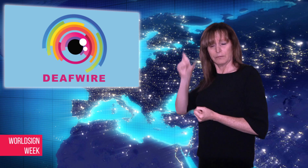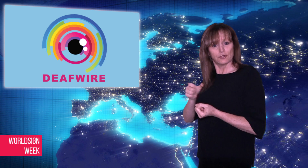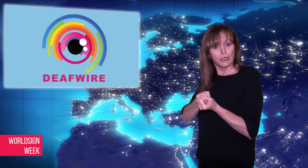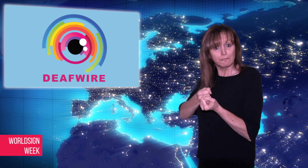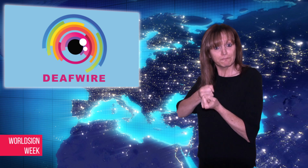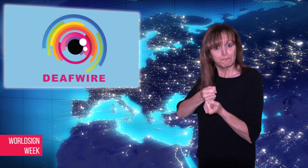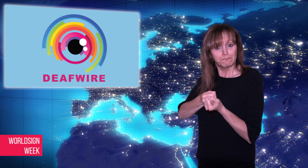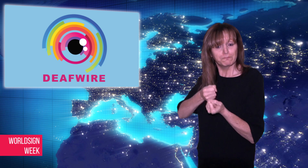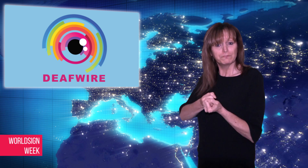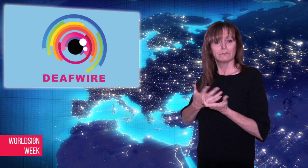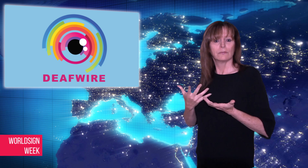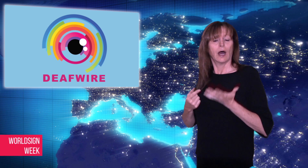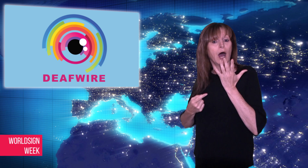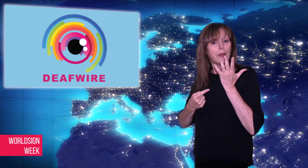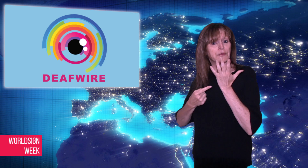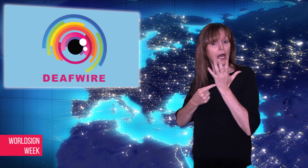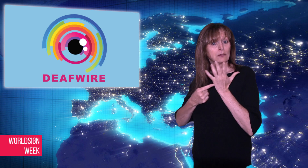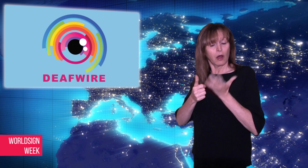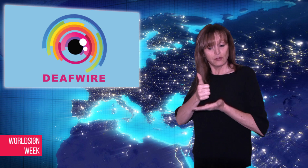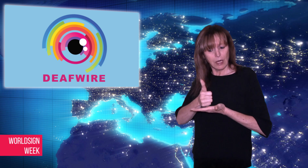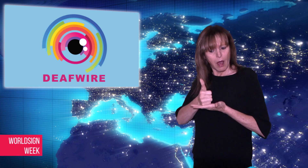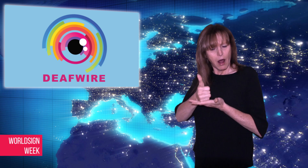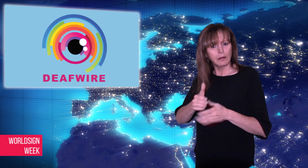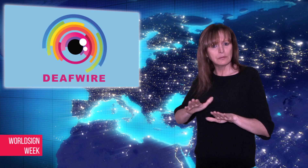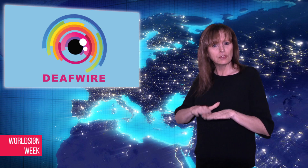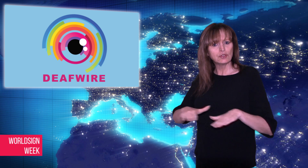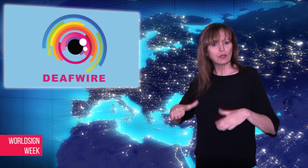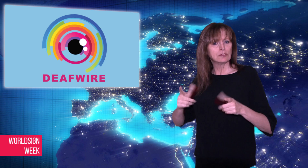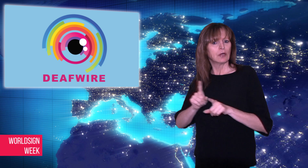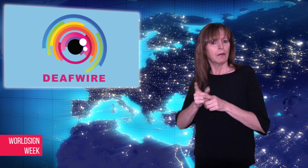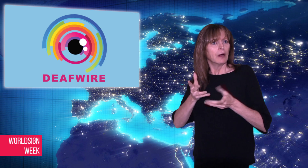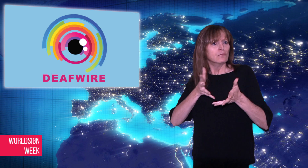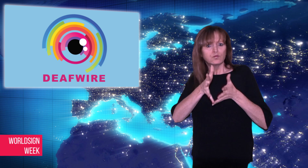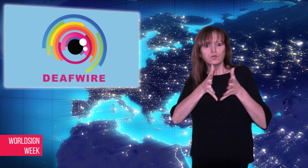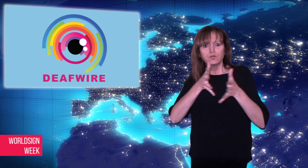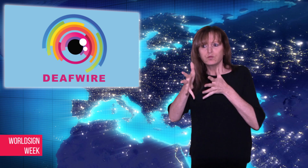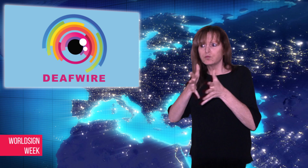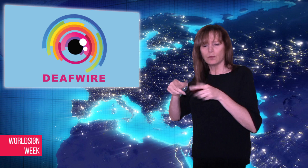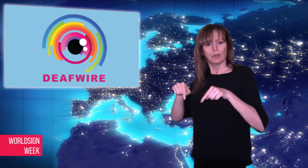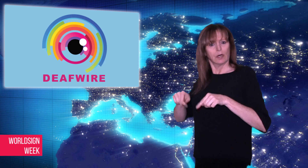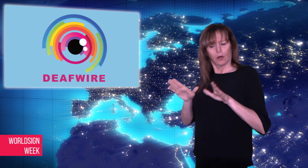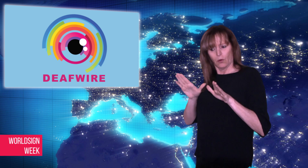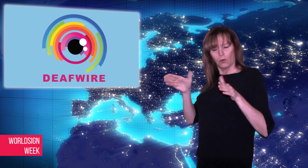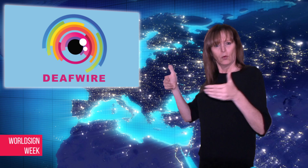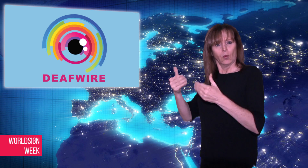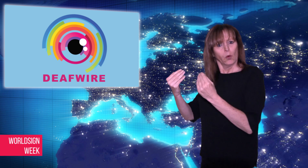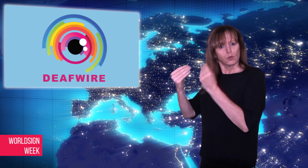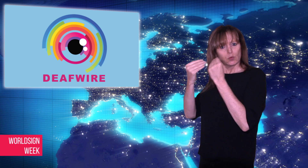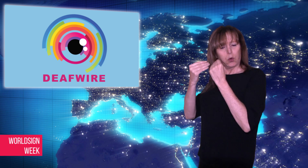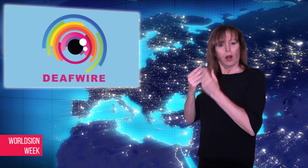support workers. Recent Department of